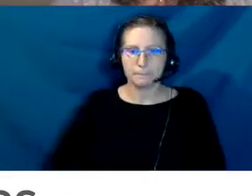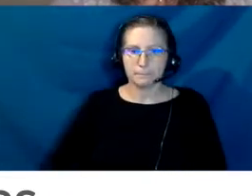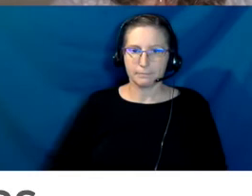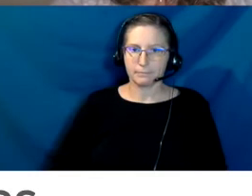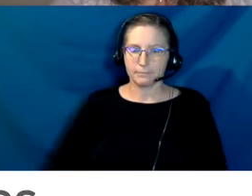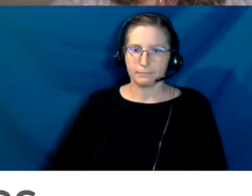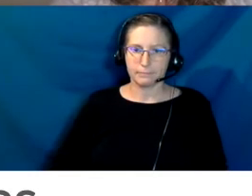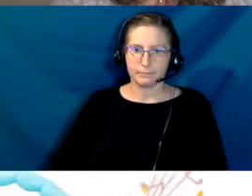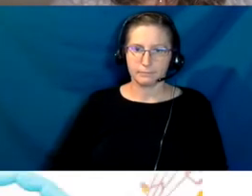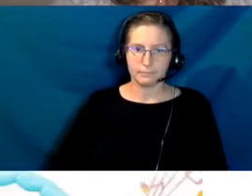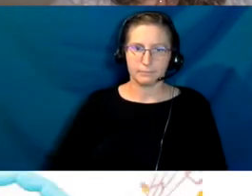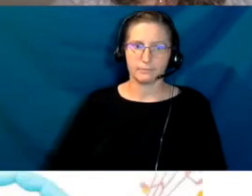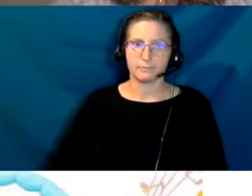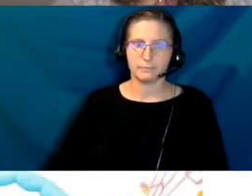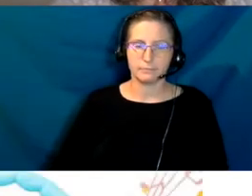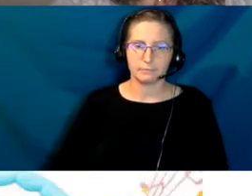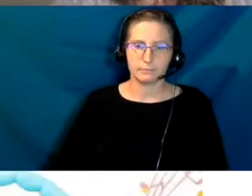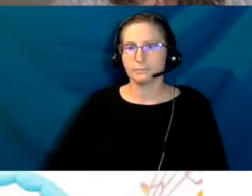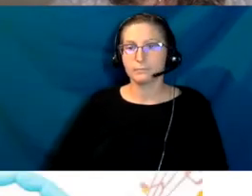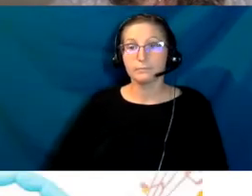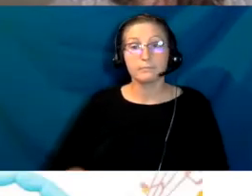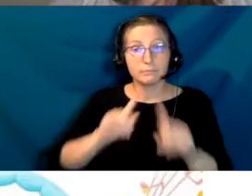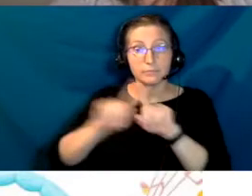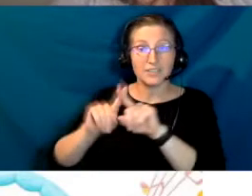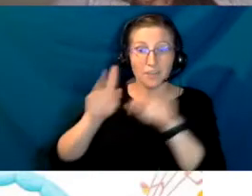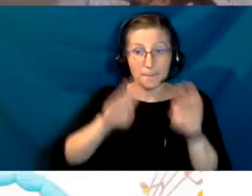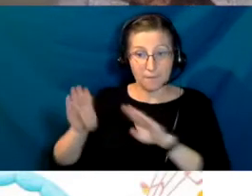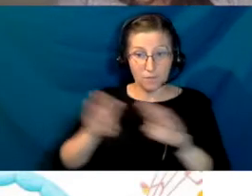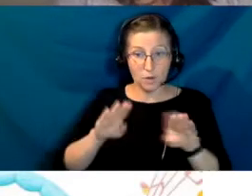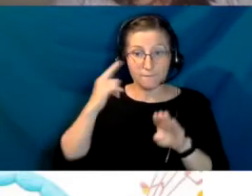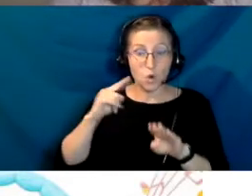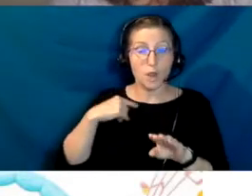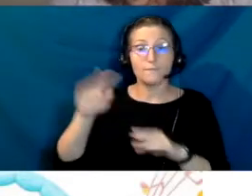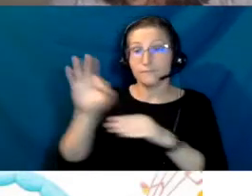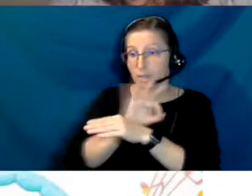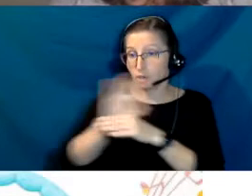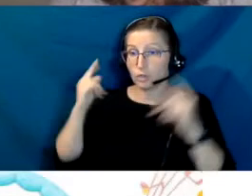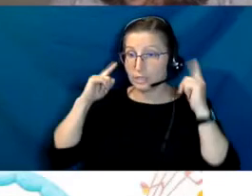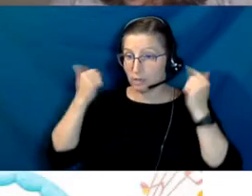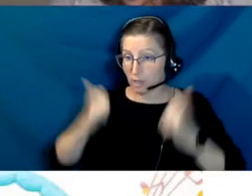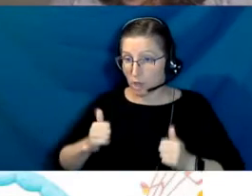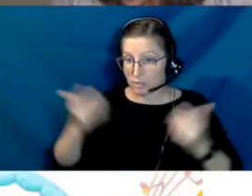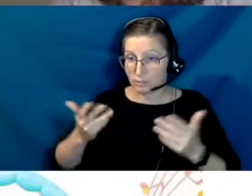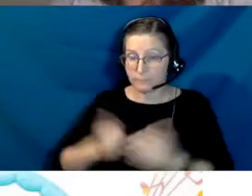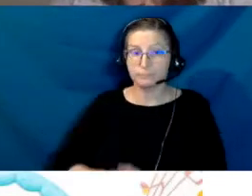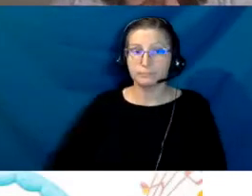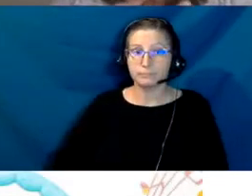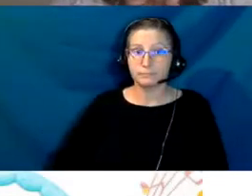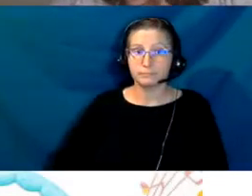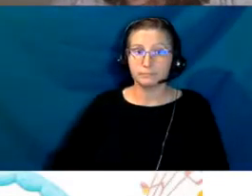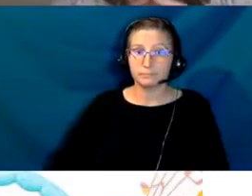So some of the behaviors that you might see with a functional hearing loss, a child might